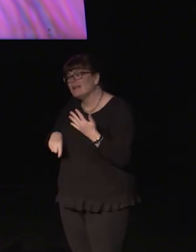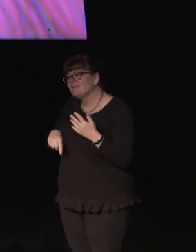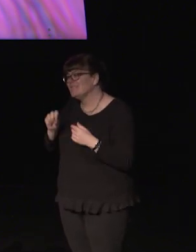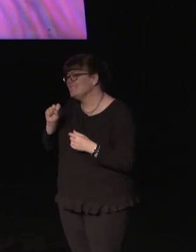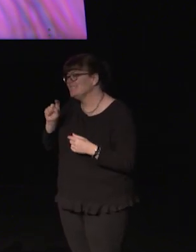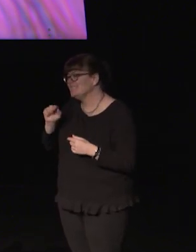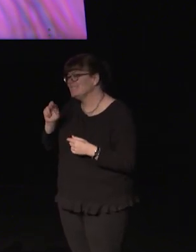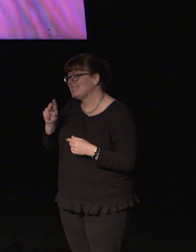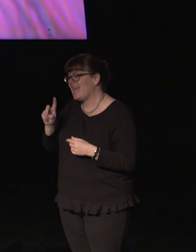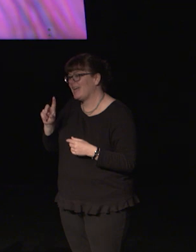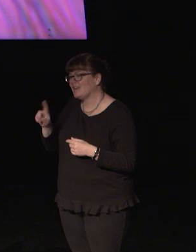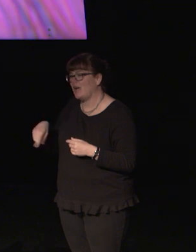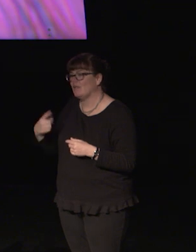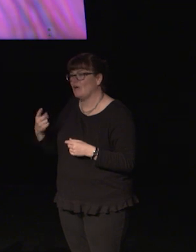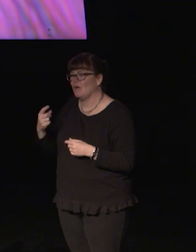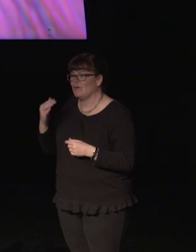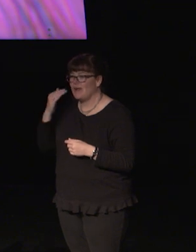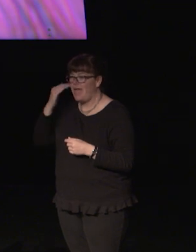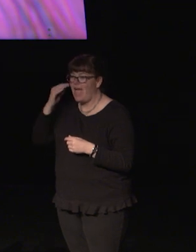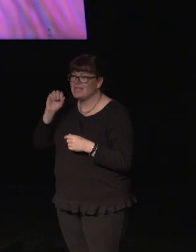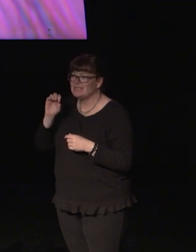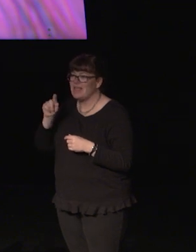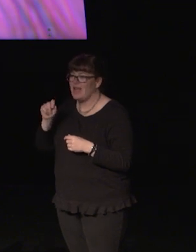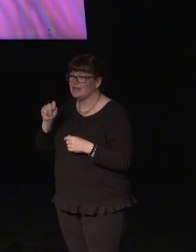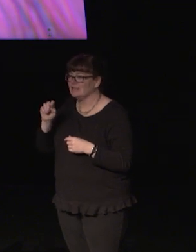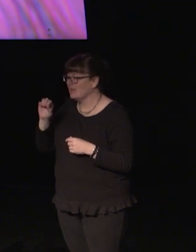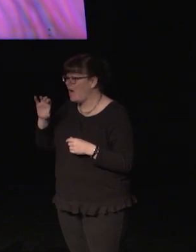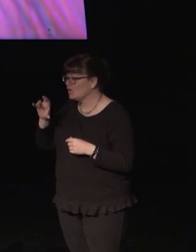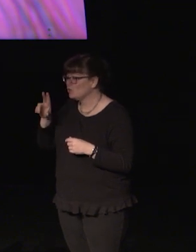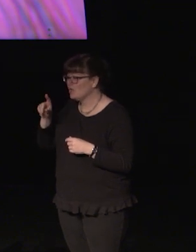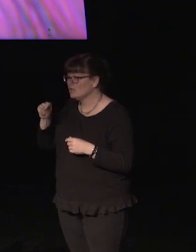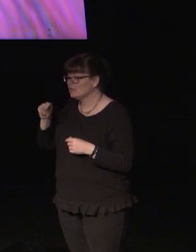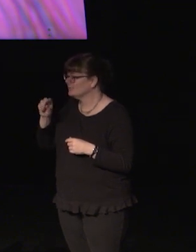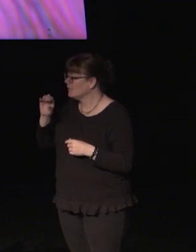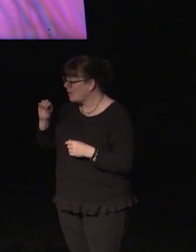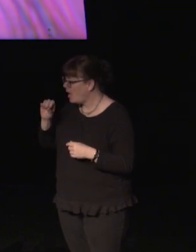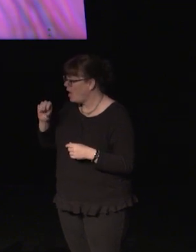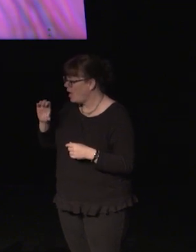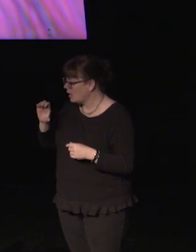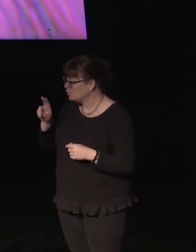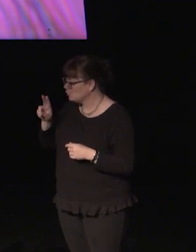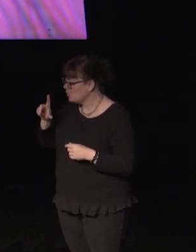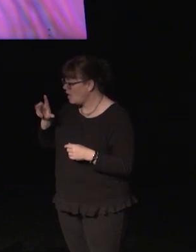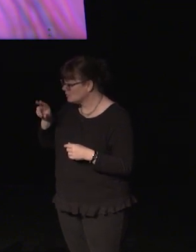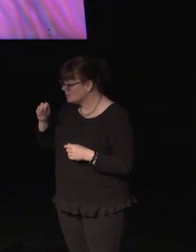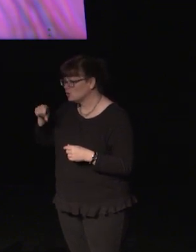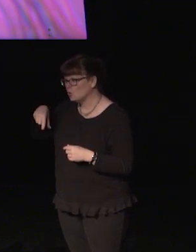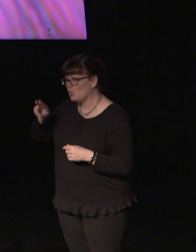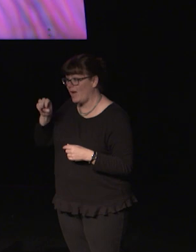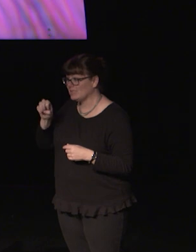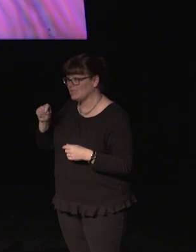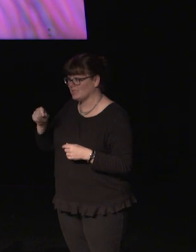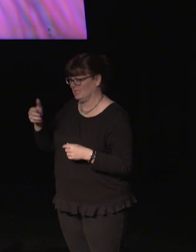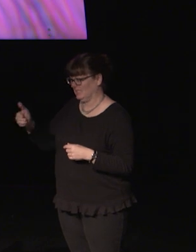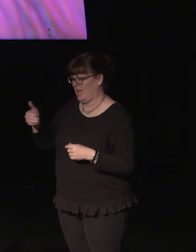The Oculus Quest that's coming out later this year, several other ones that are gonna be standalone. Right now, my saving grace